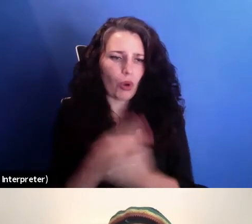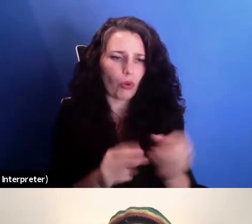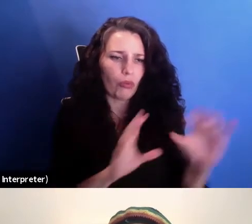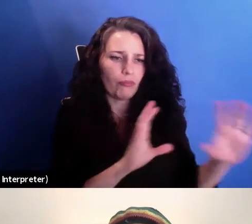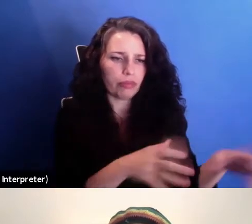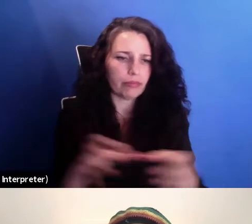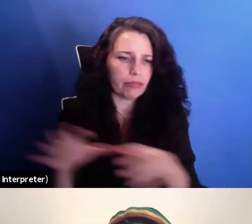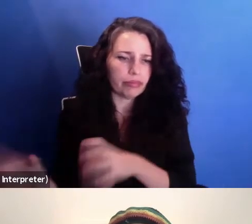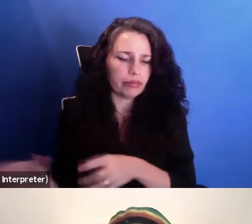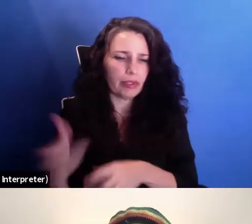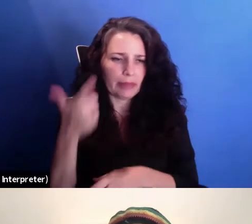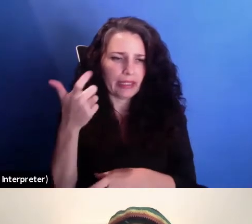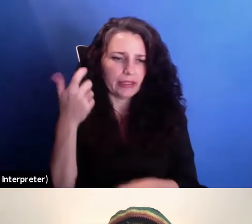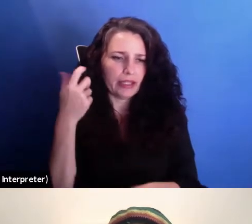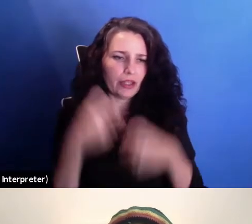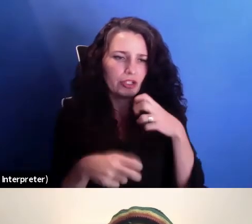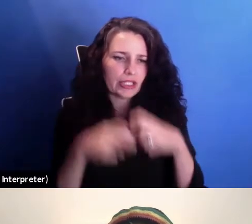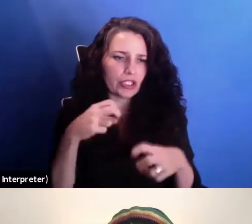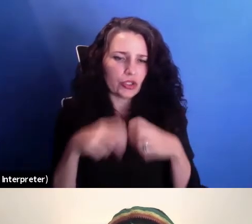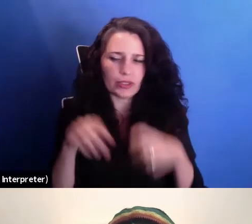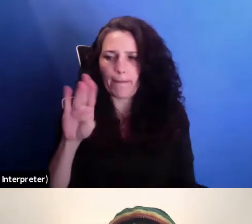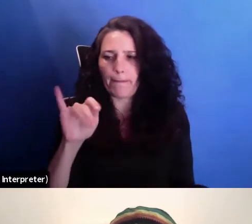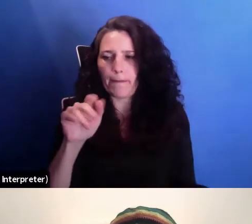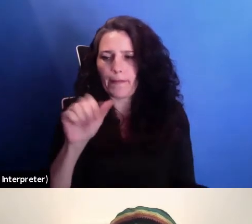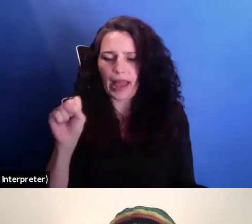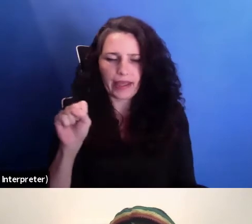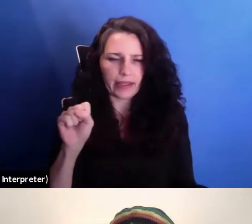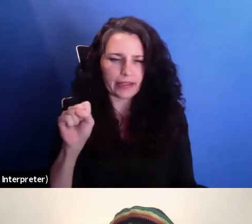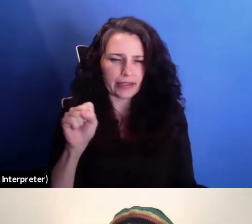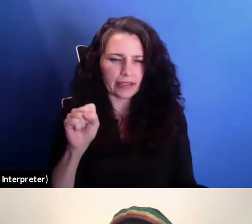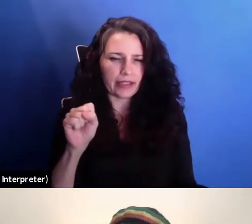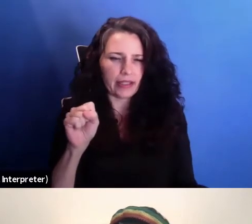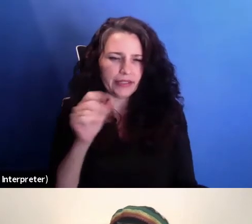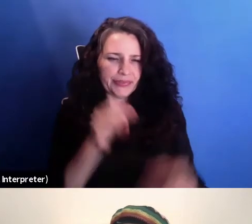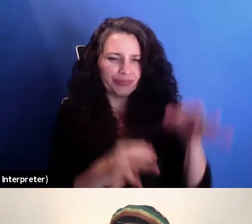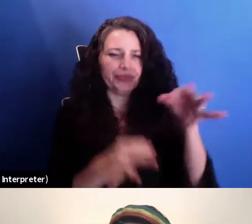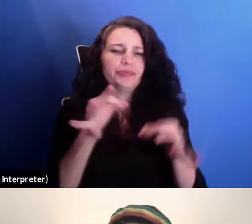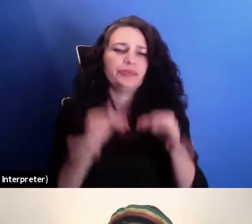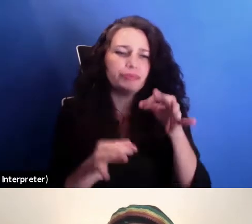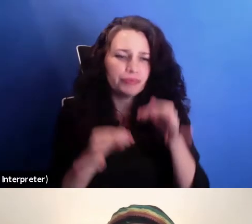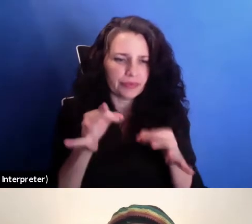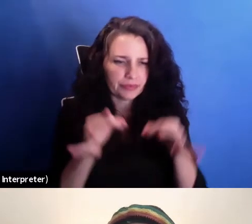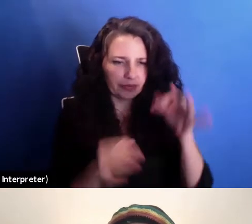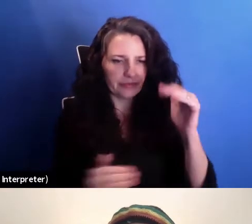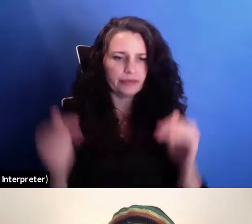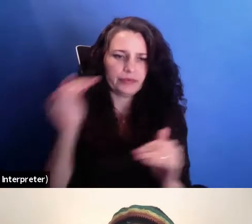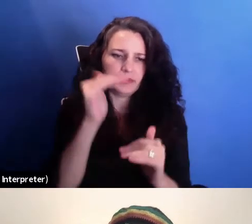of bias and misperception within the disability community, around disabilities that are different than your own.